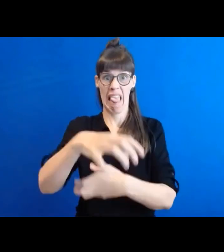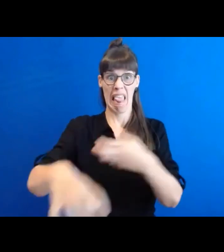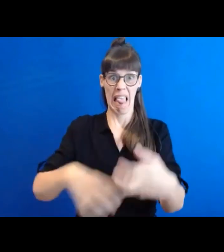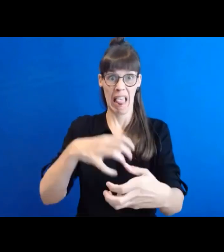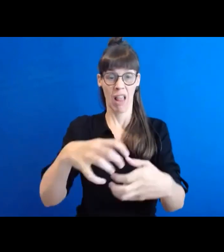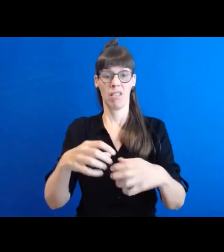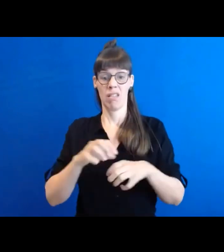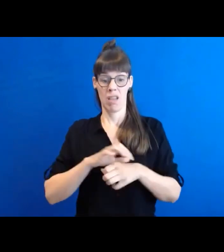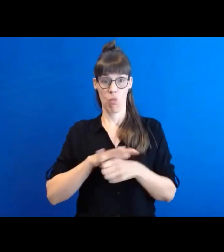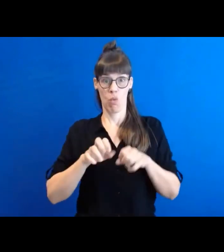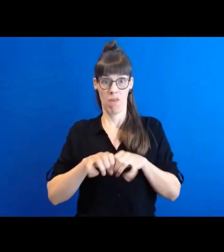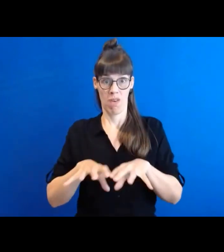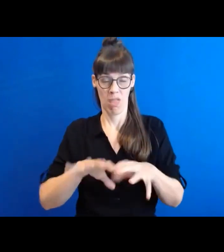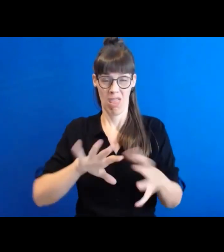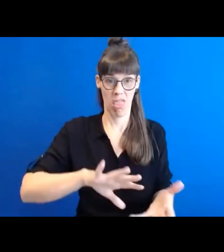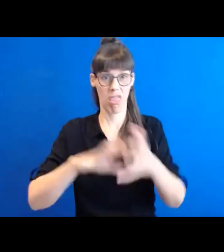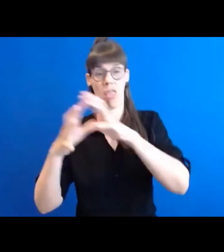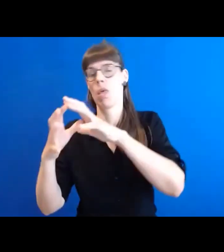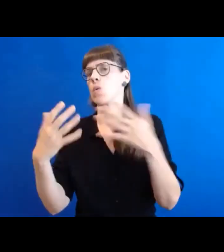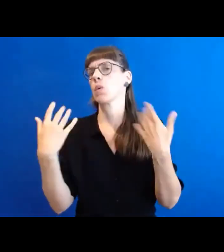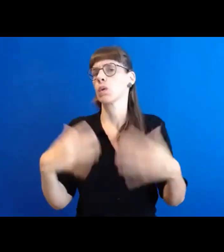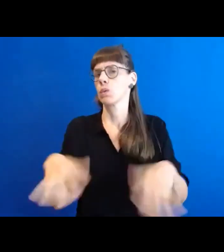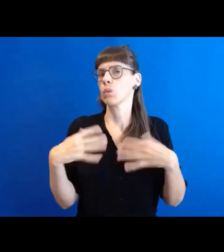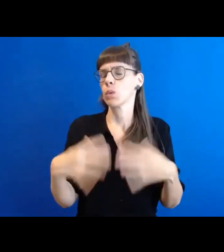, particularly in conflict settings, COVID-19